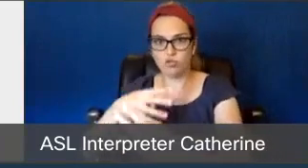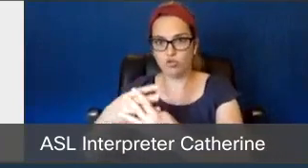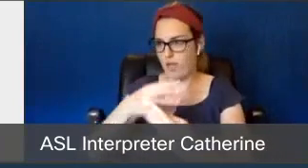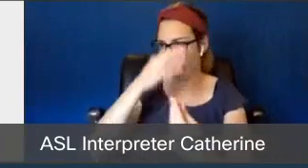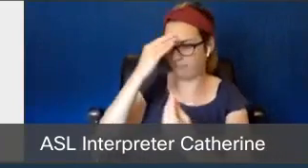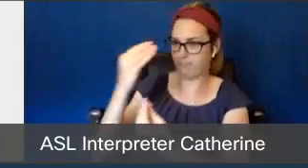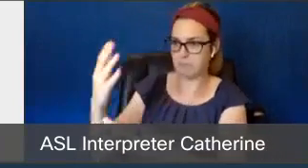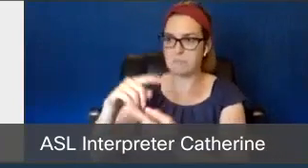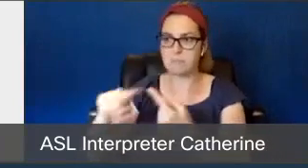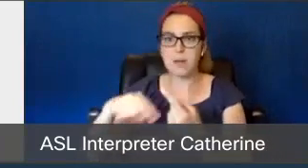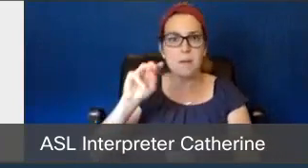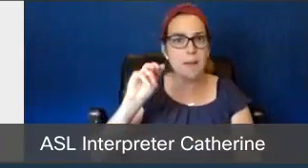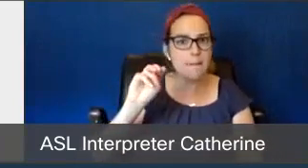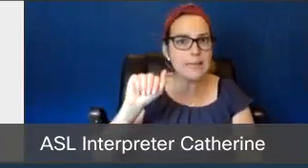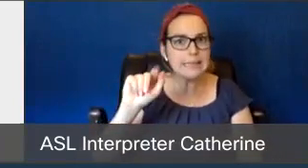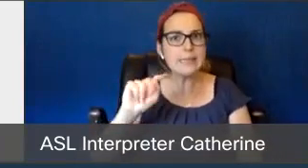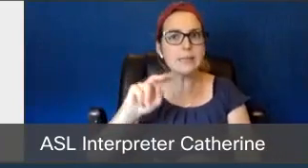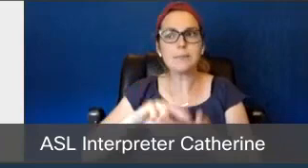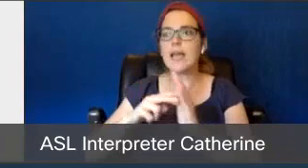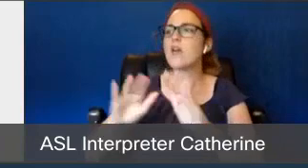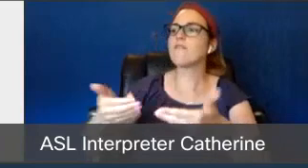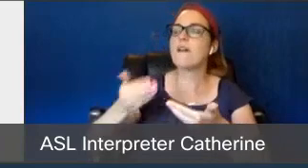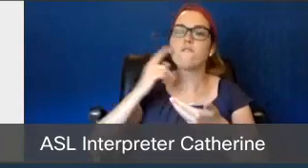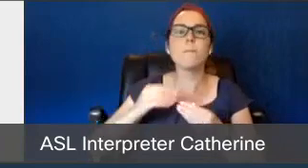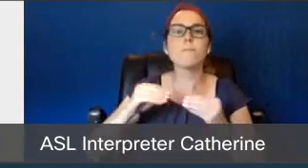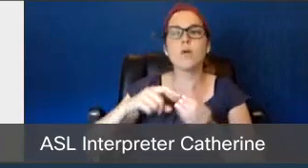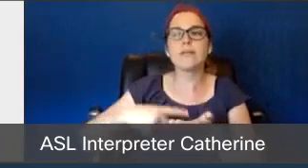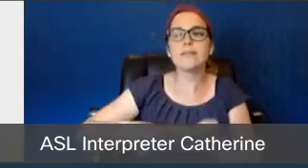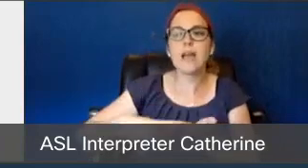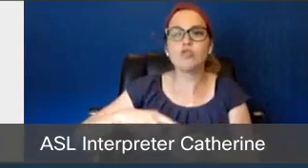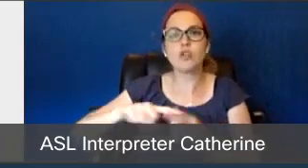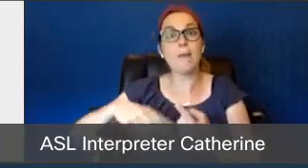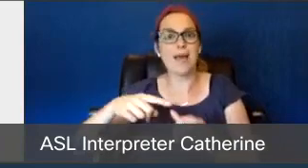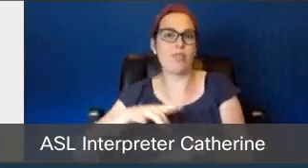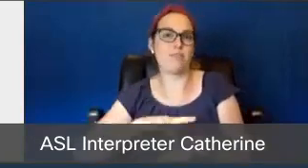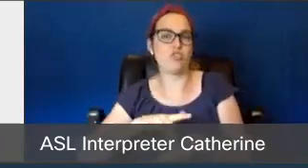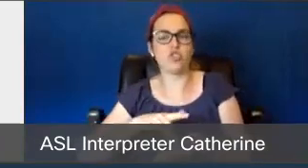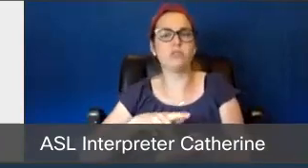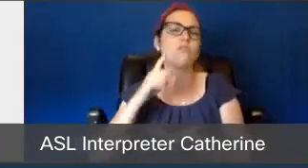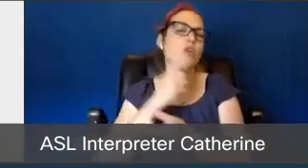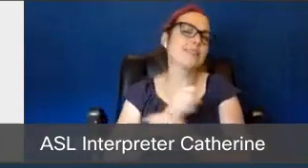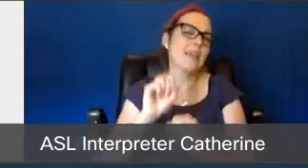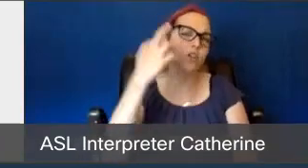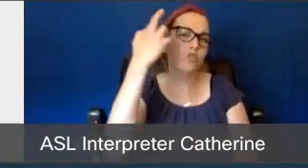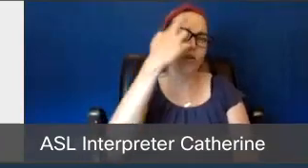about the continuation of these medications for both safety reasons and frankly emerging legal